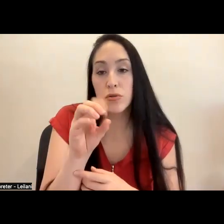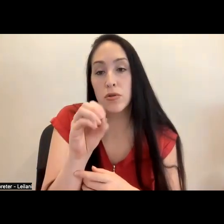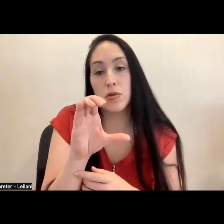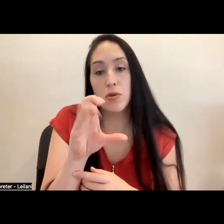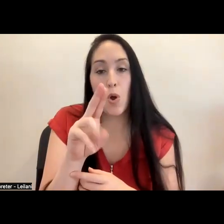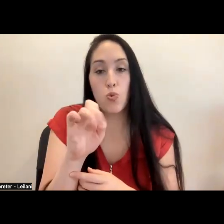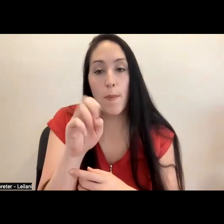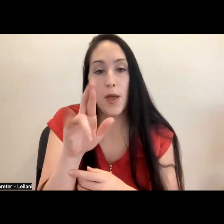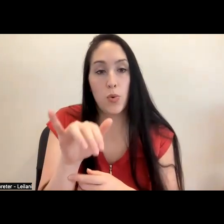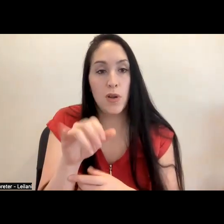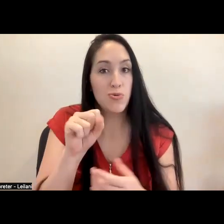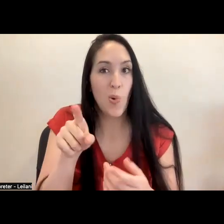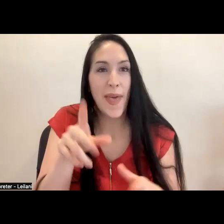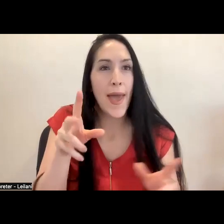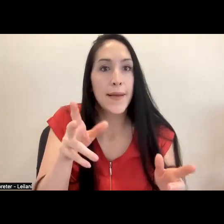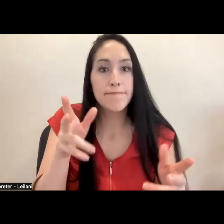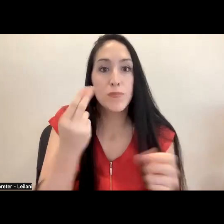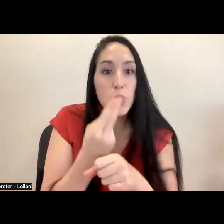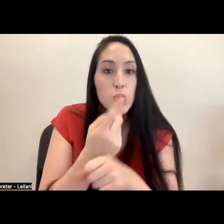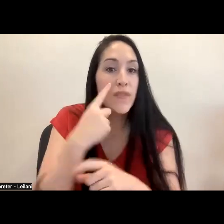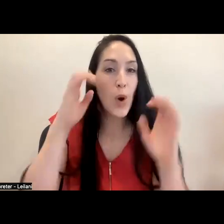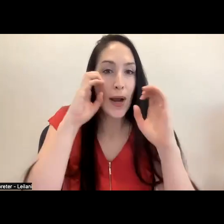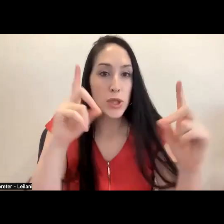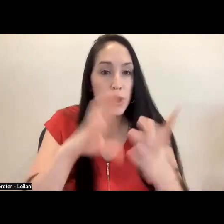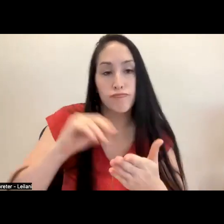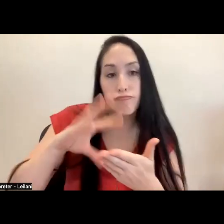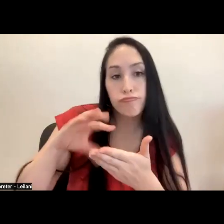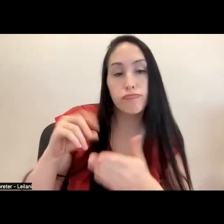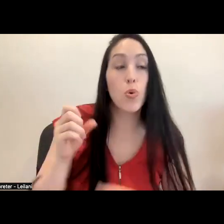or maybe it's just a quality of life where I'm getting entertainment value.